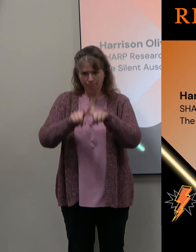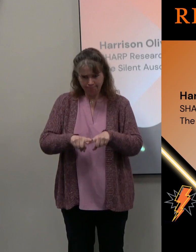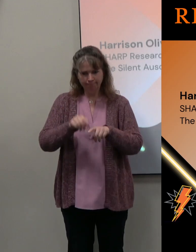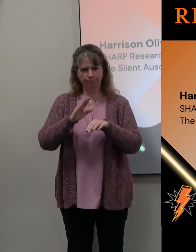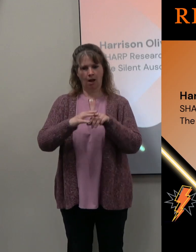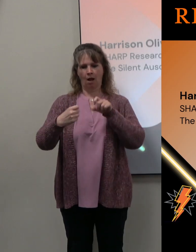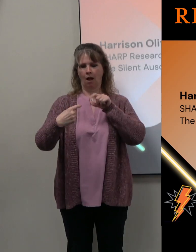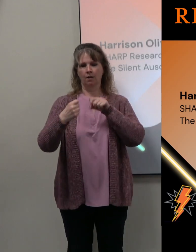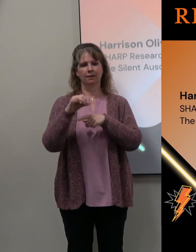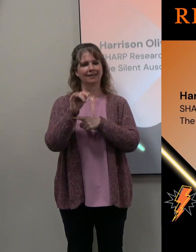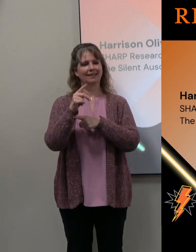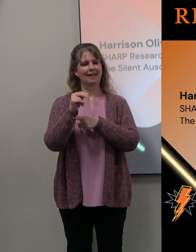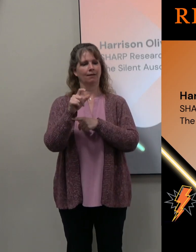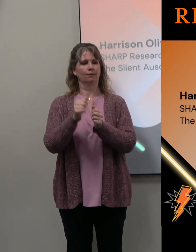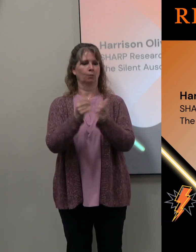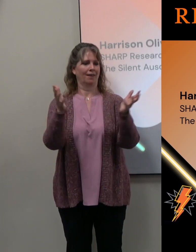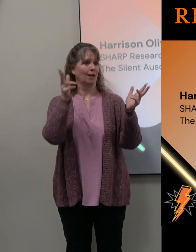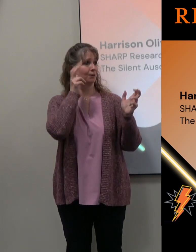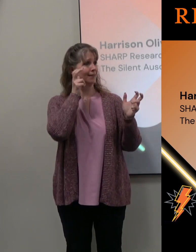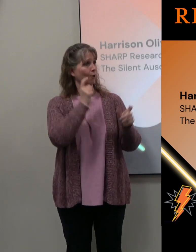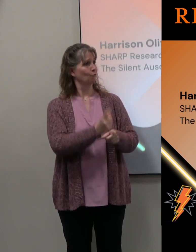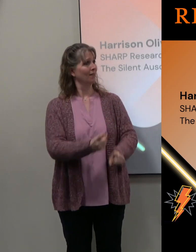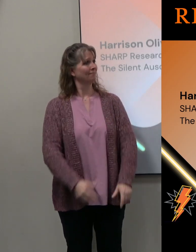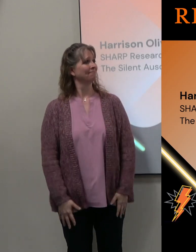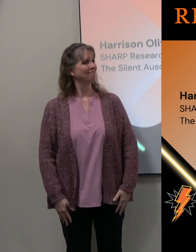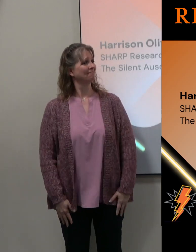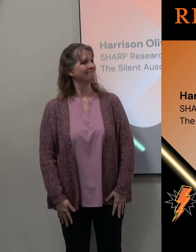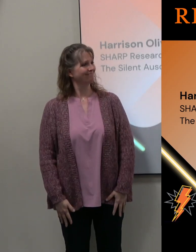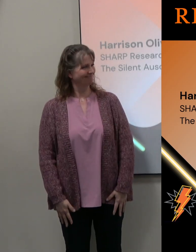because we are dependent on signals without sound, right?